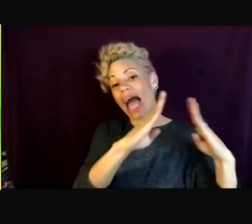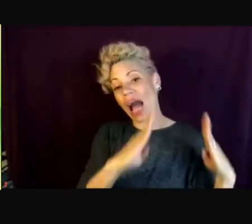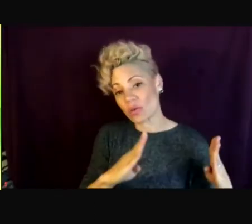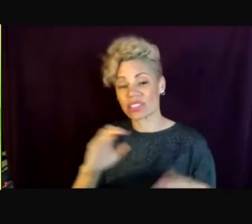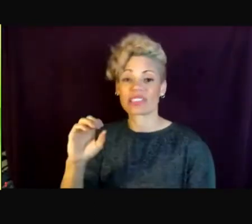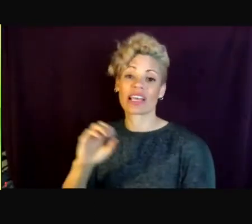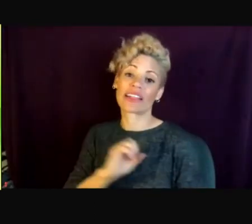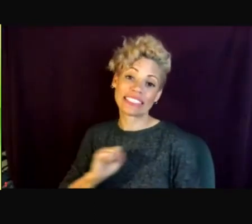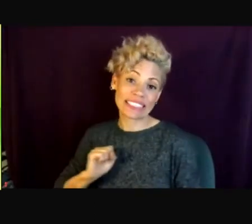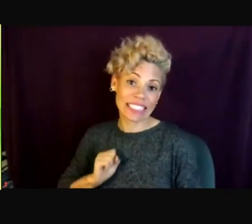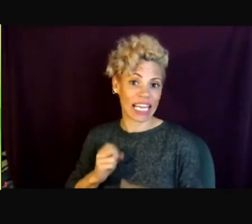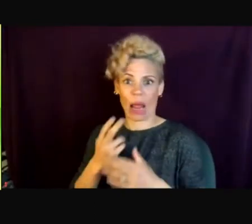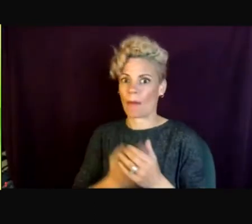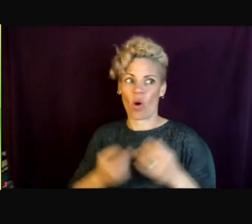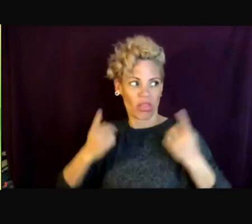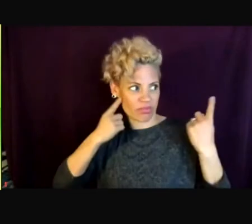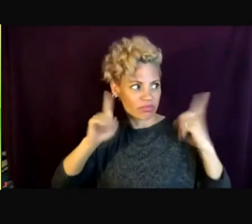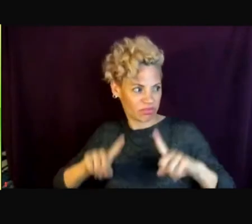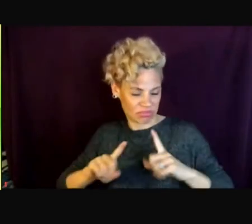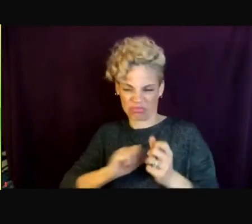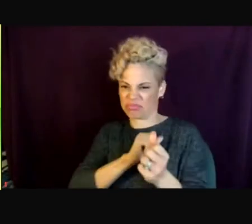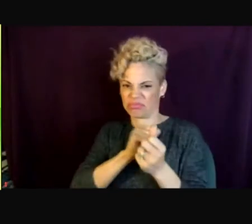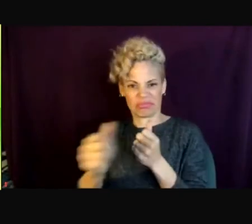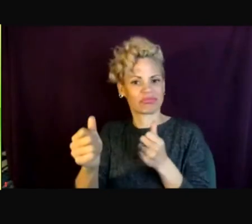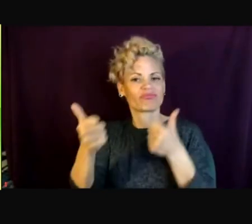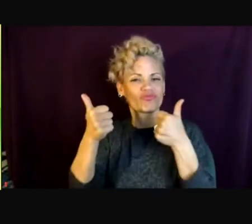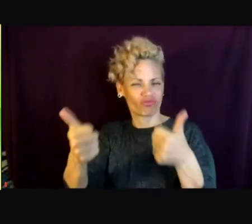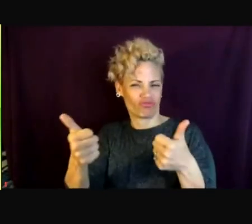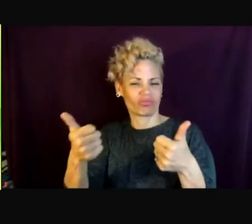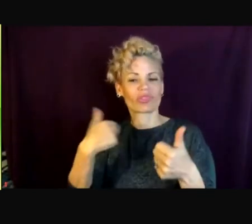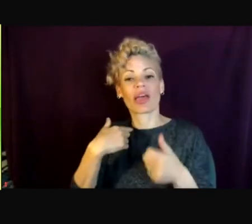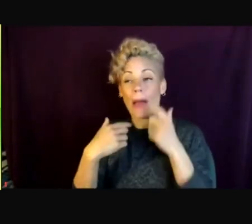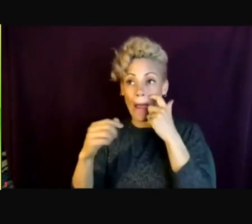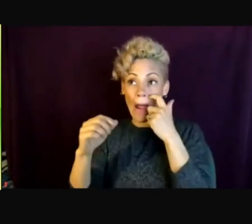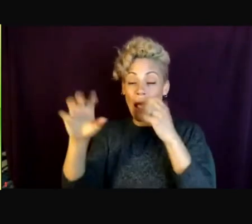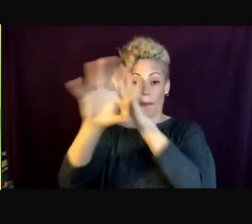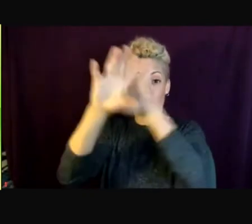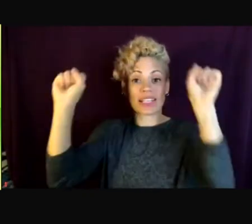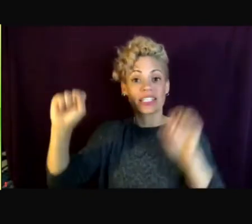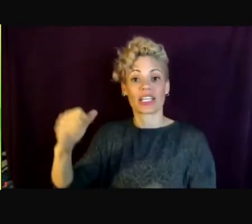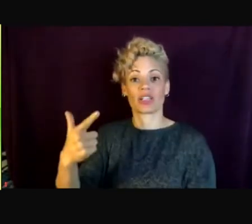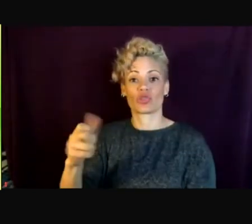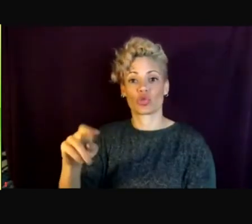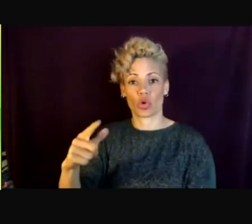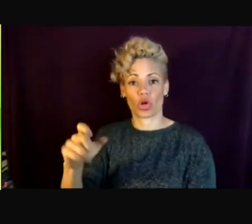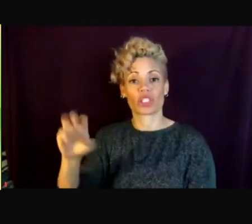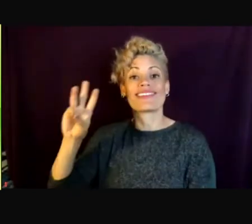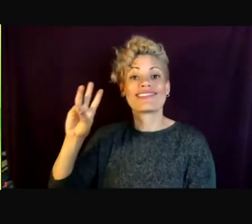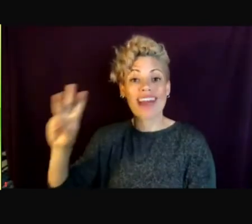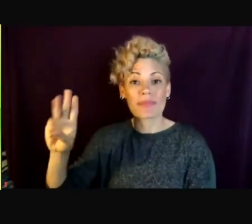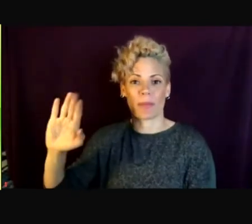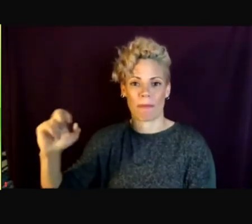It was signed by, incidentally, by president George W. Bush, the sign up.